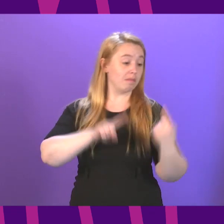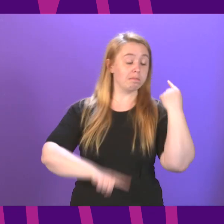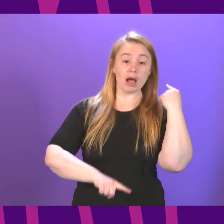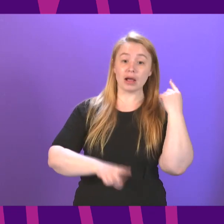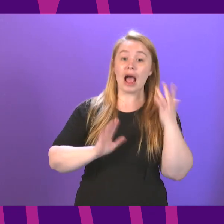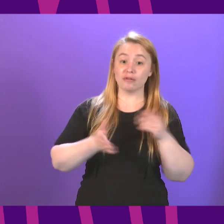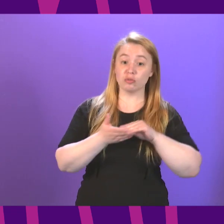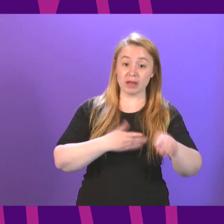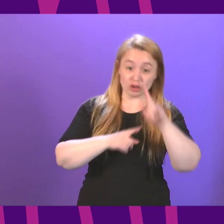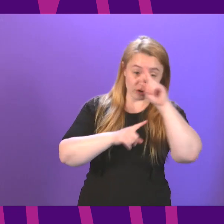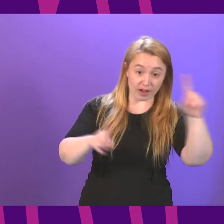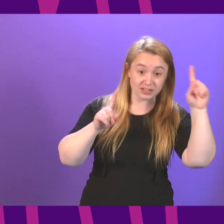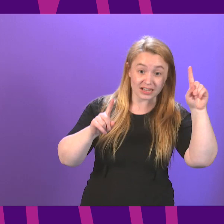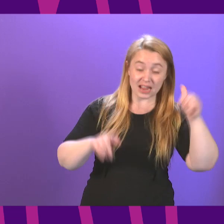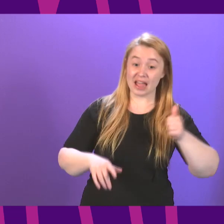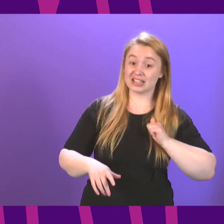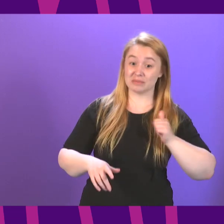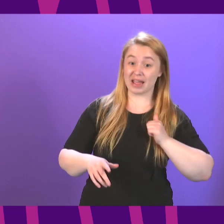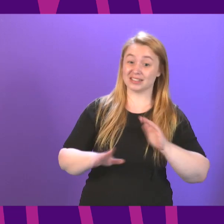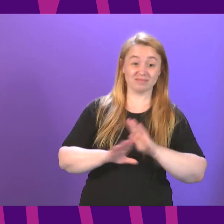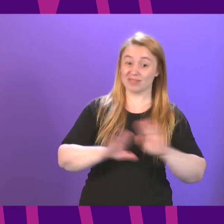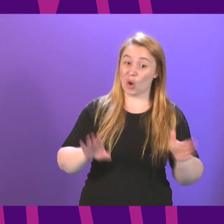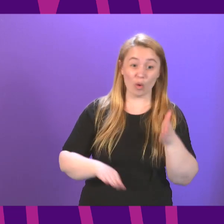it is unlikely that I would have gone to university. Having had the opportunity